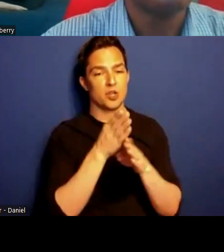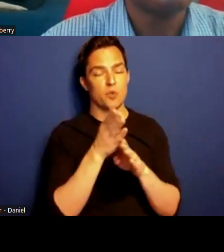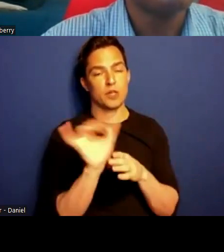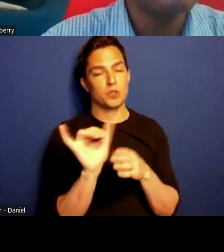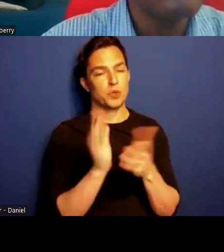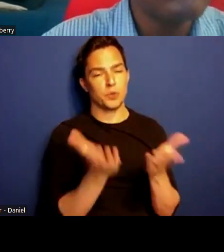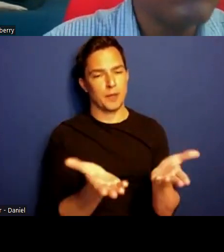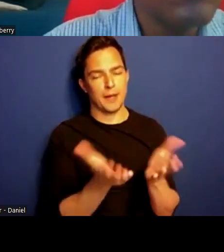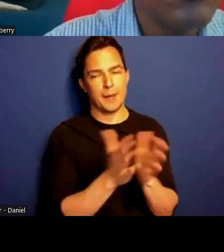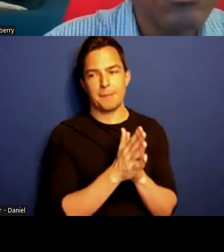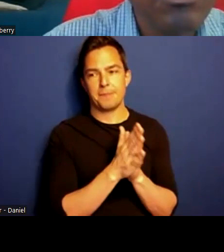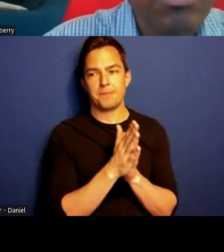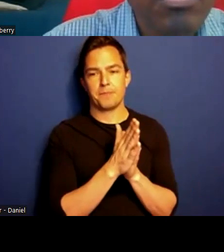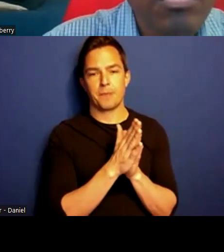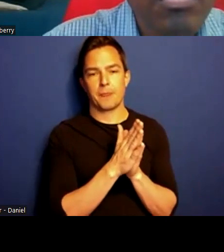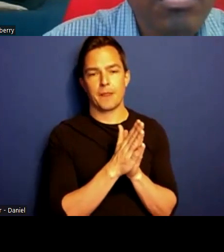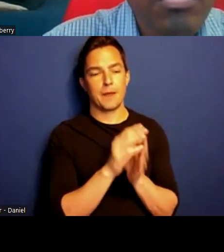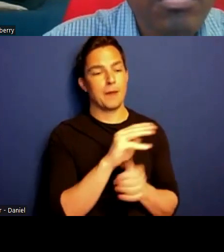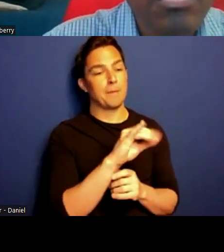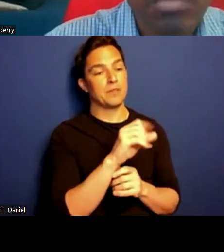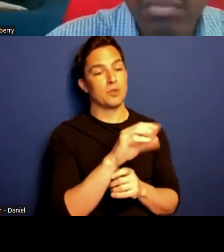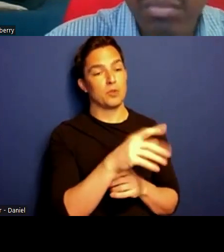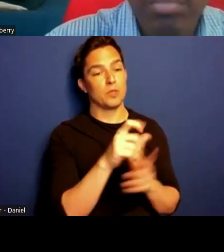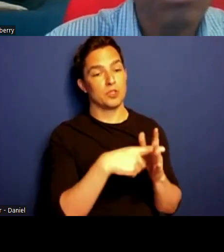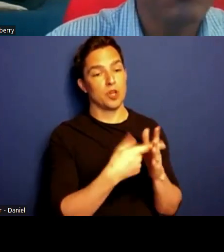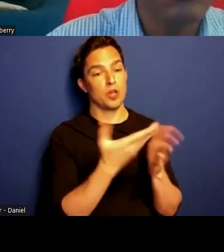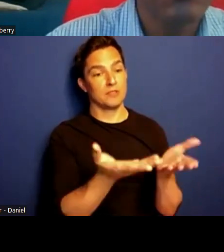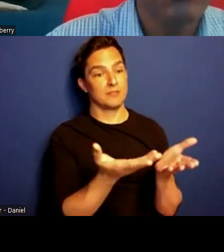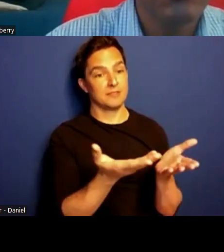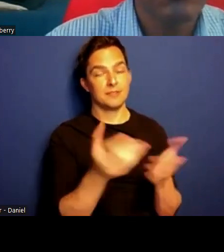Miso, would you like to go first? (Miso Kwak) Yeah. (Stephanie Picazo) Thank you.